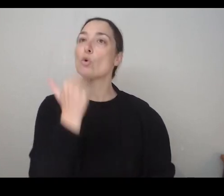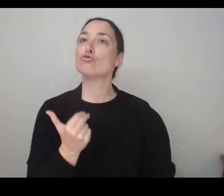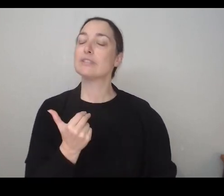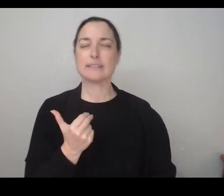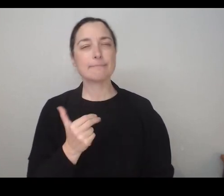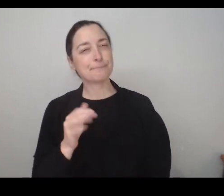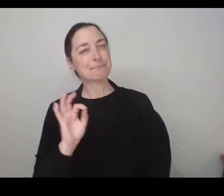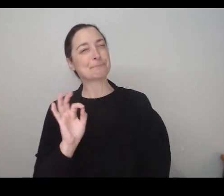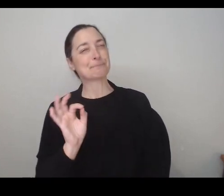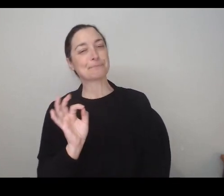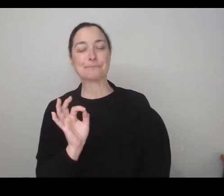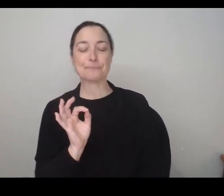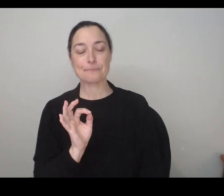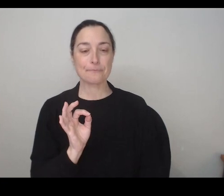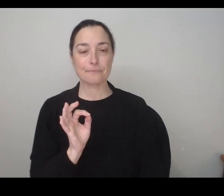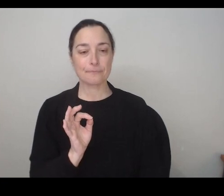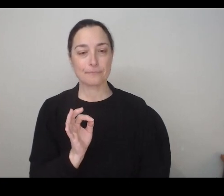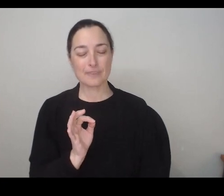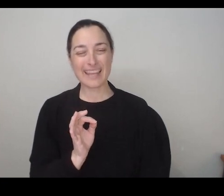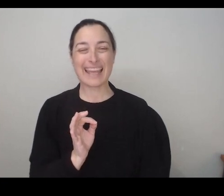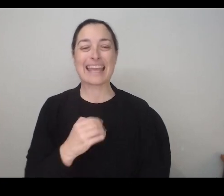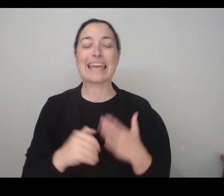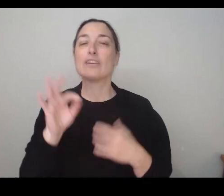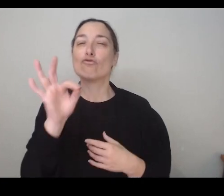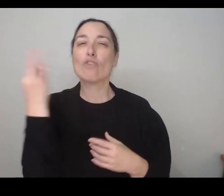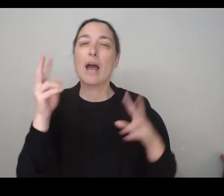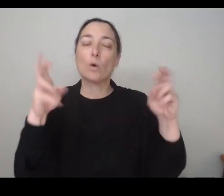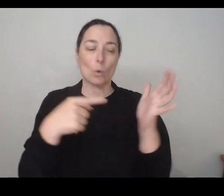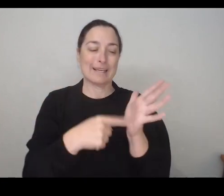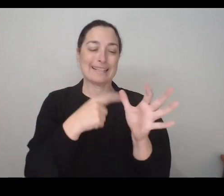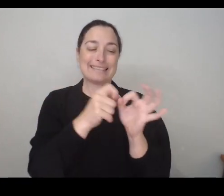what we could call in France a tableau, that means a picture,